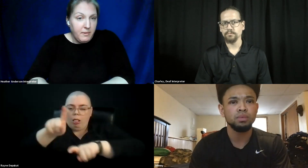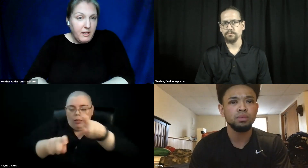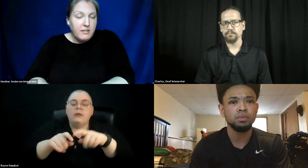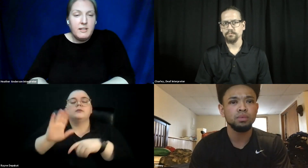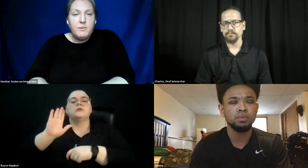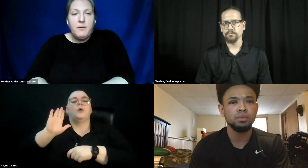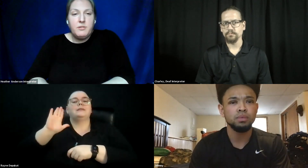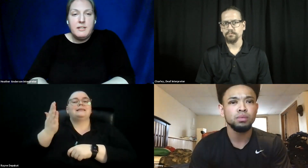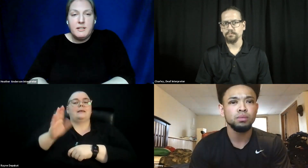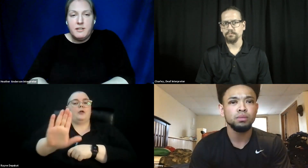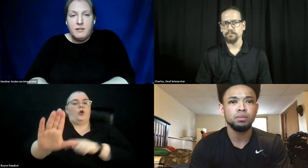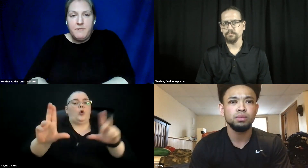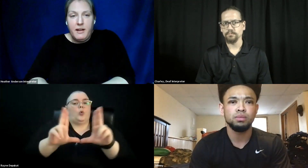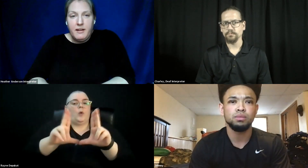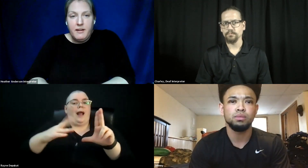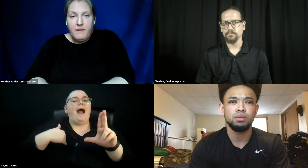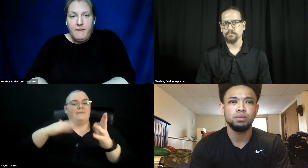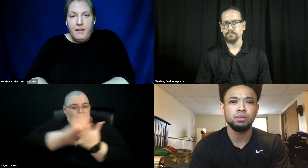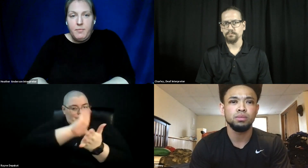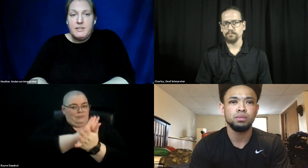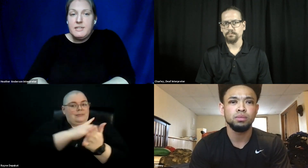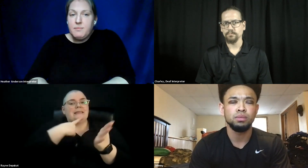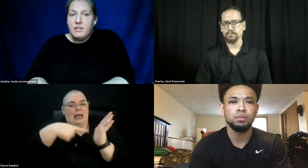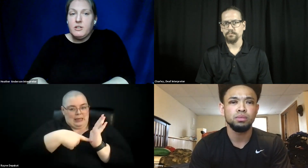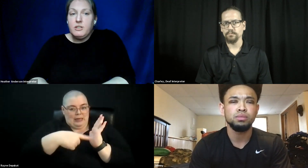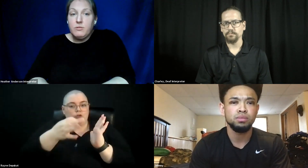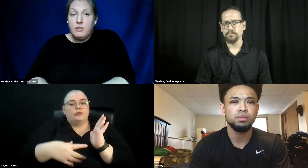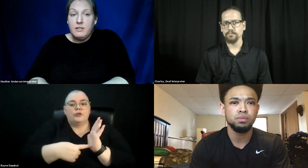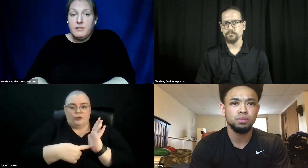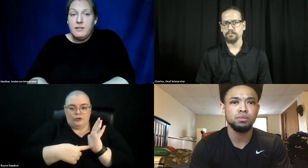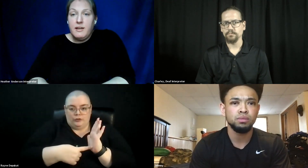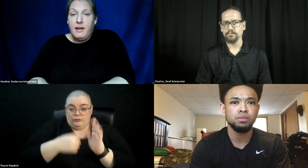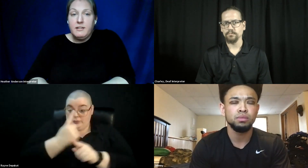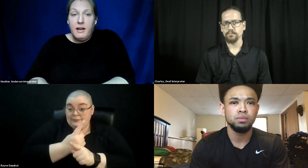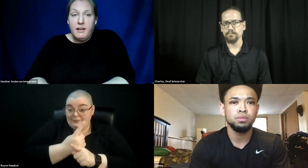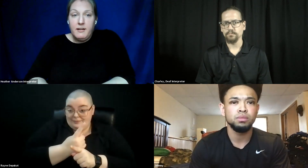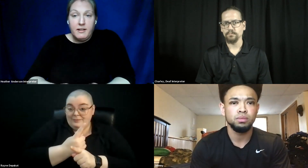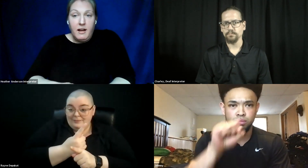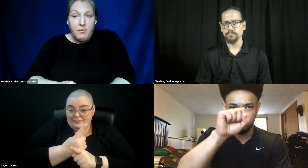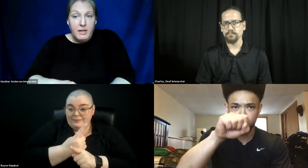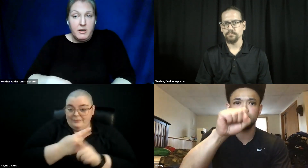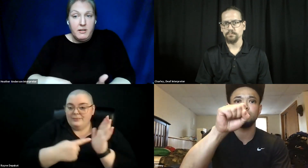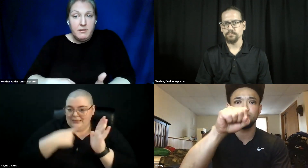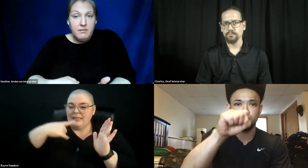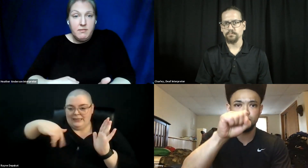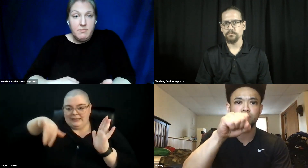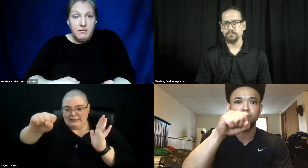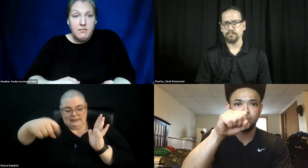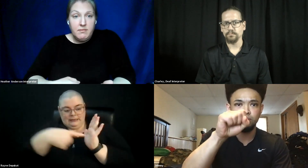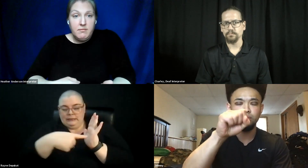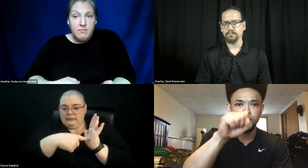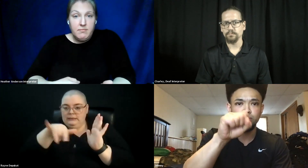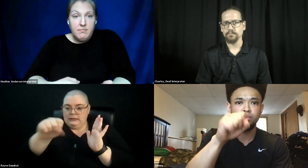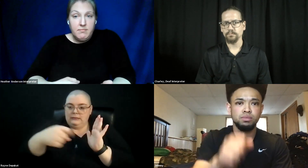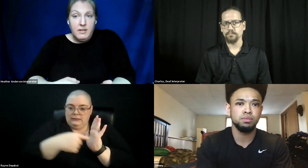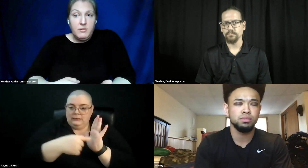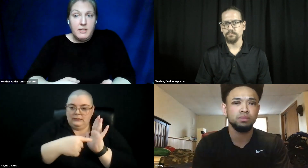up. So that's why I was trying to clarify, but it seems like your union had gotten the confirmation.